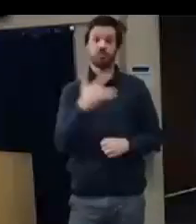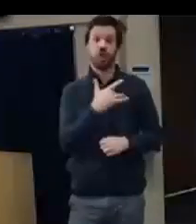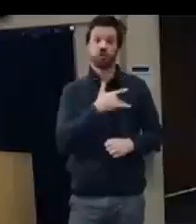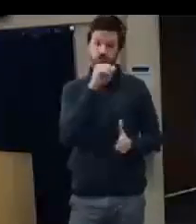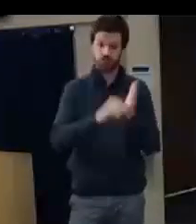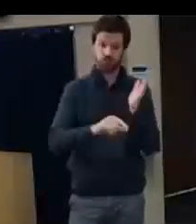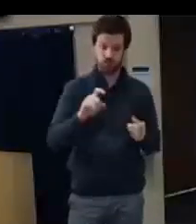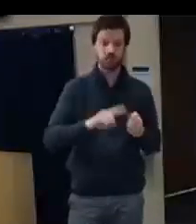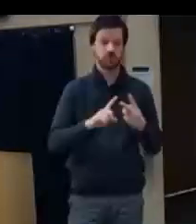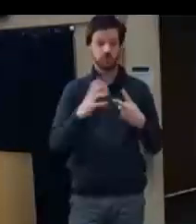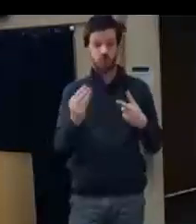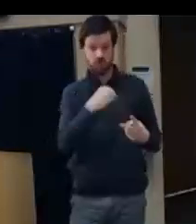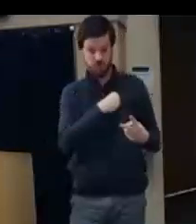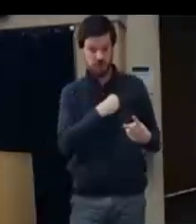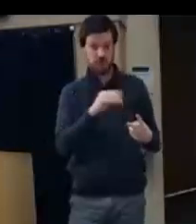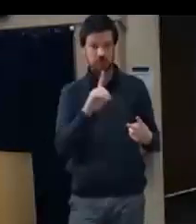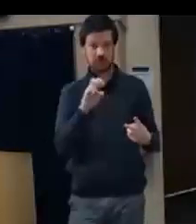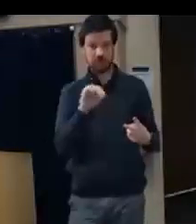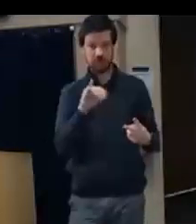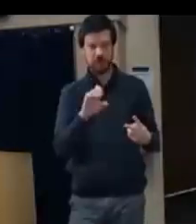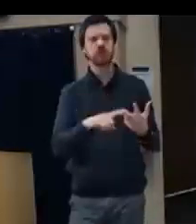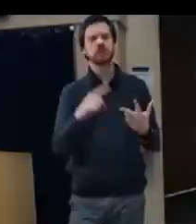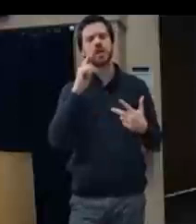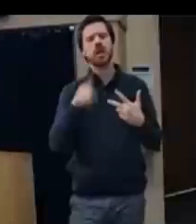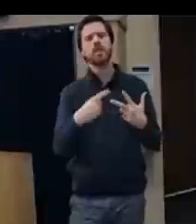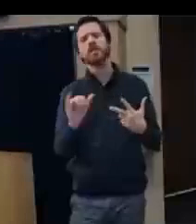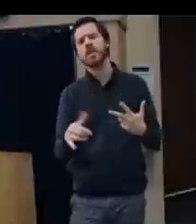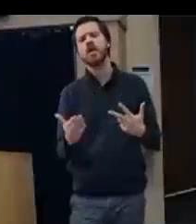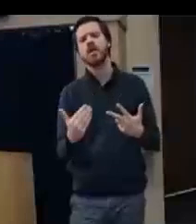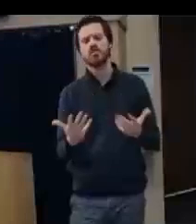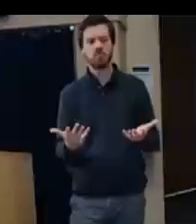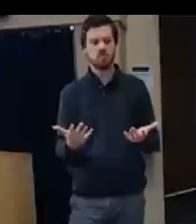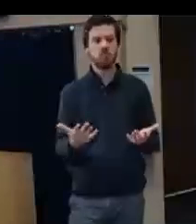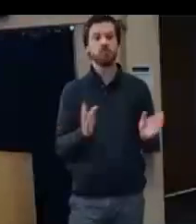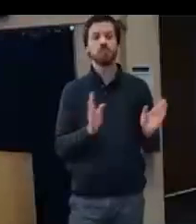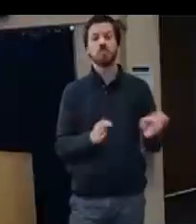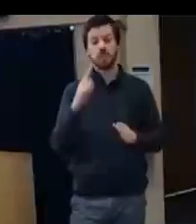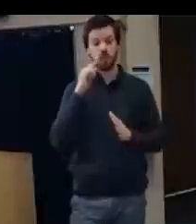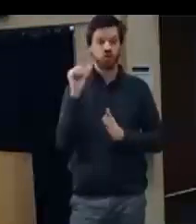want an implanted device what do they think about transplantation preparation for surgery or cath